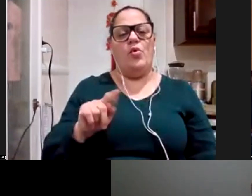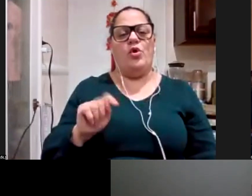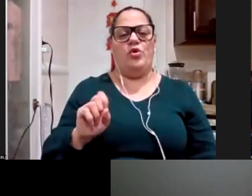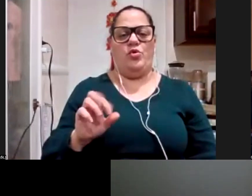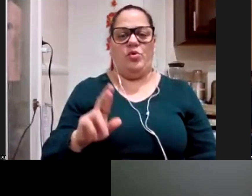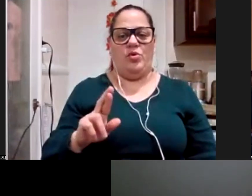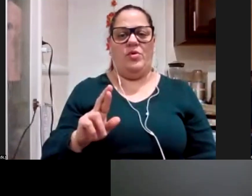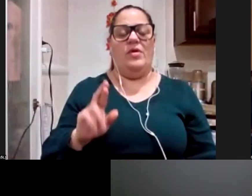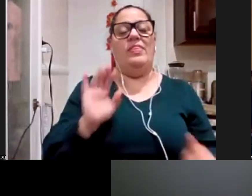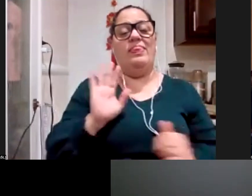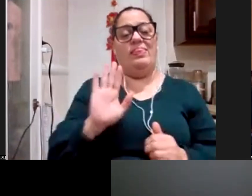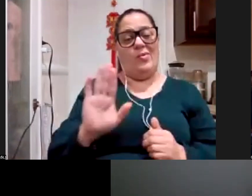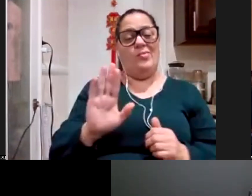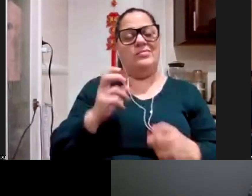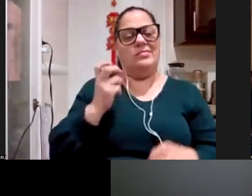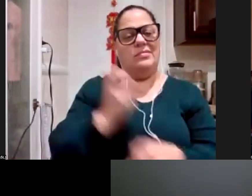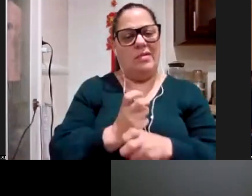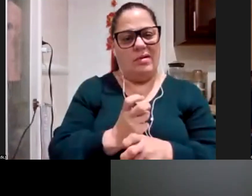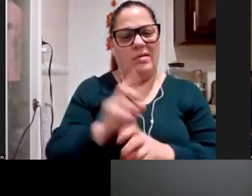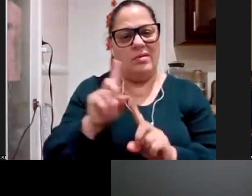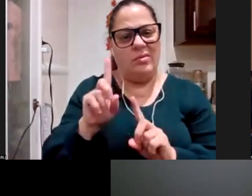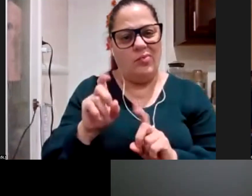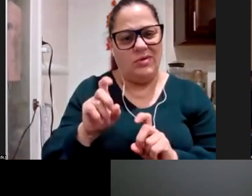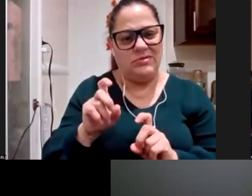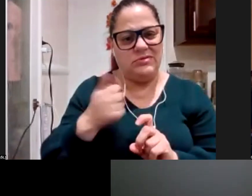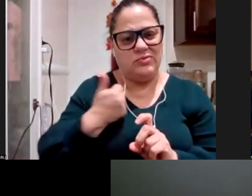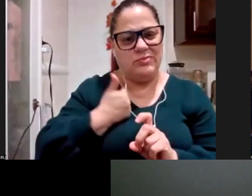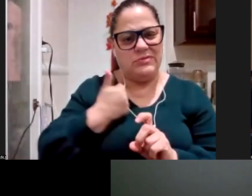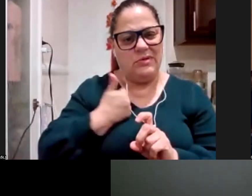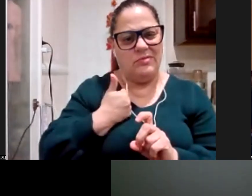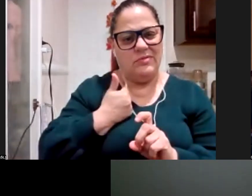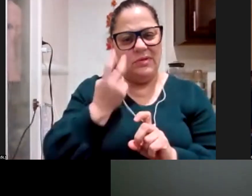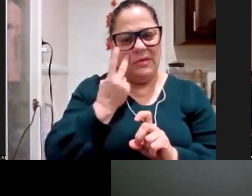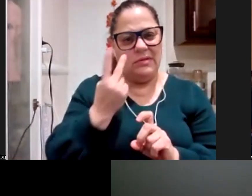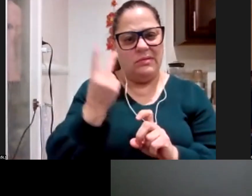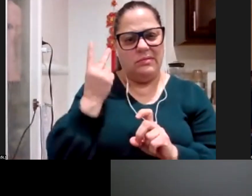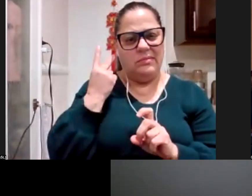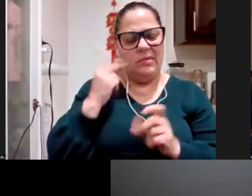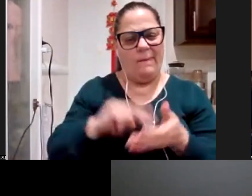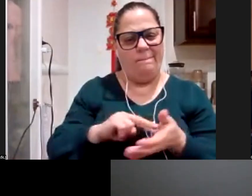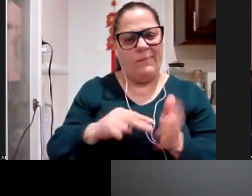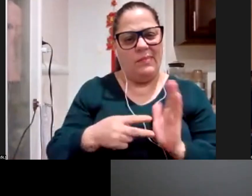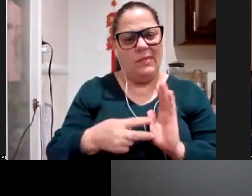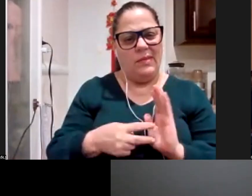provocative questions um and to reflect upon what it meant for us then and what it means